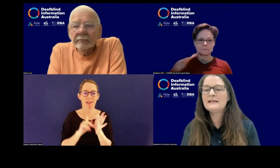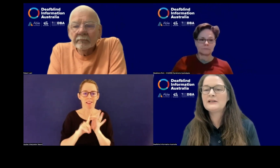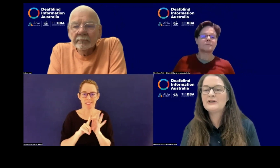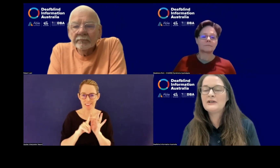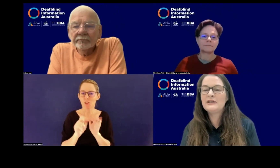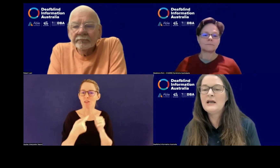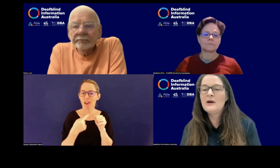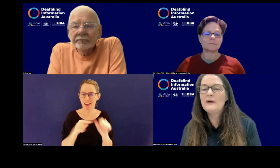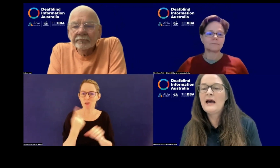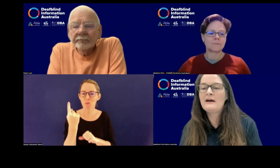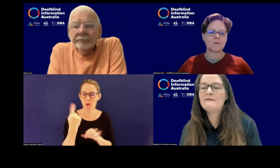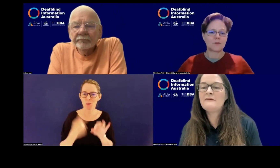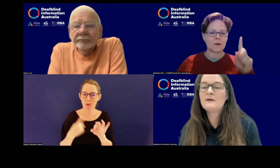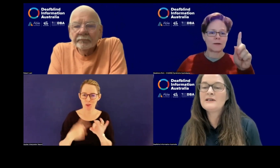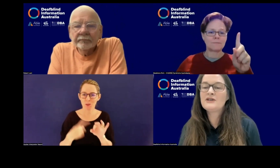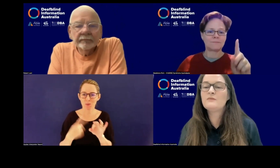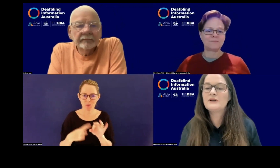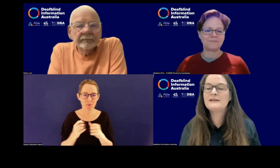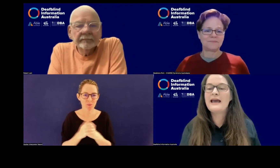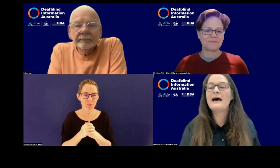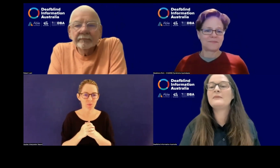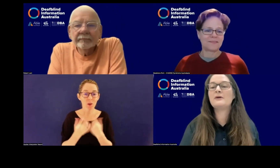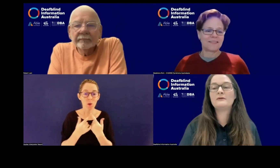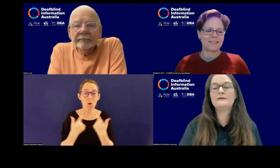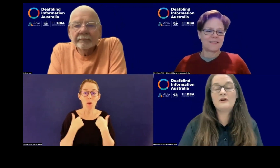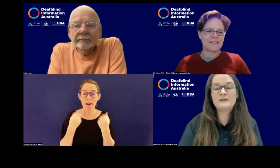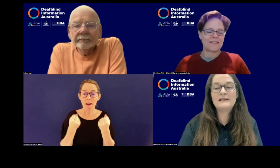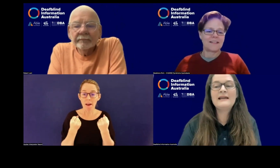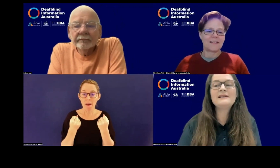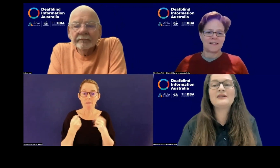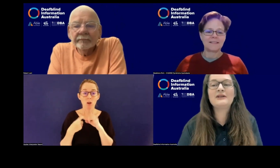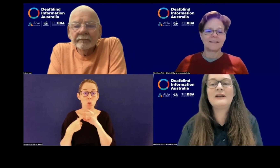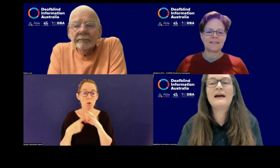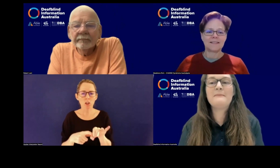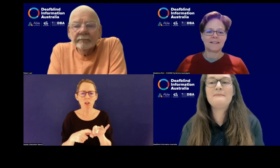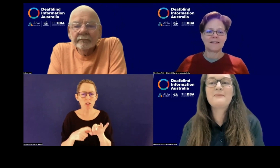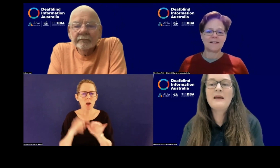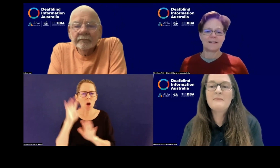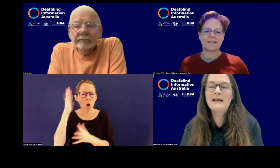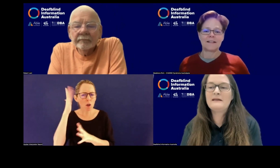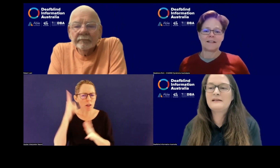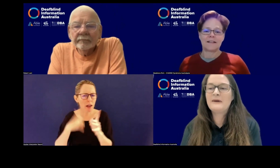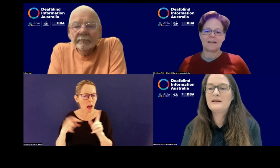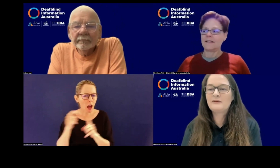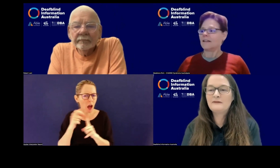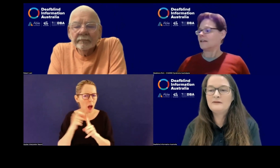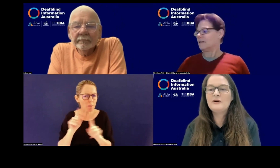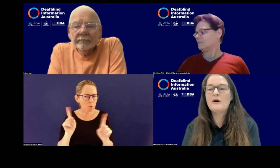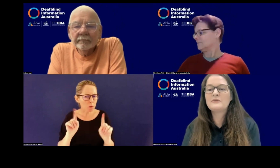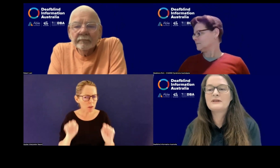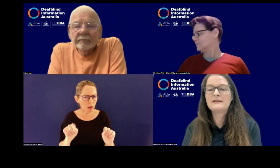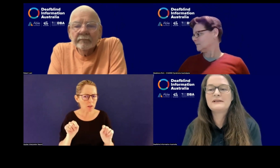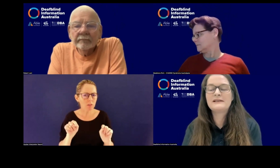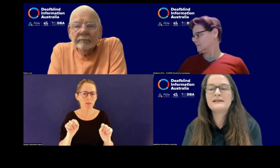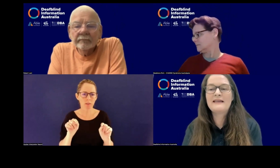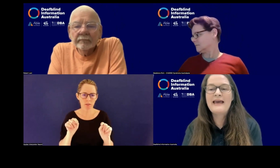So we have a question: 'What is the app called for Auslan?' So Madelene has been through a few options there.